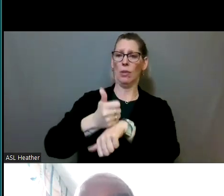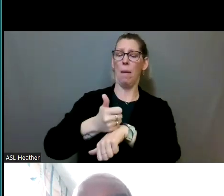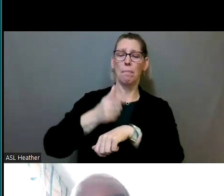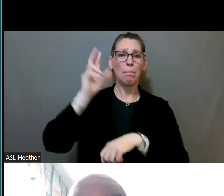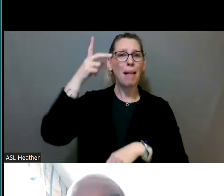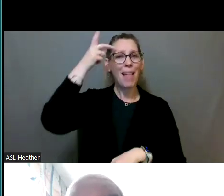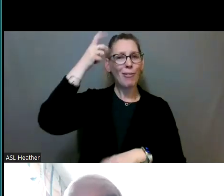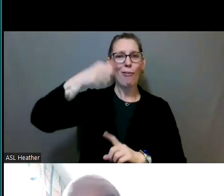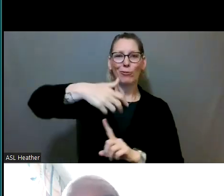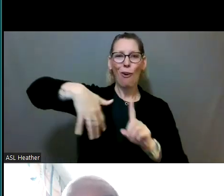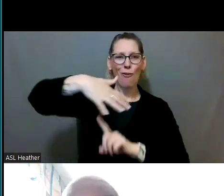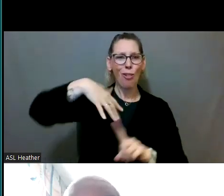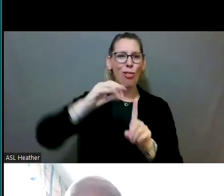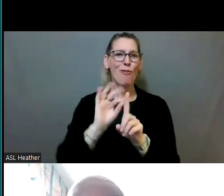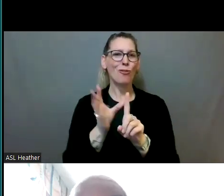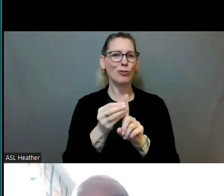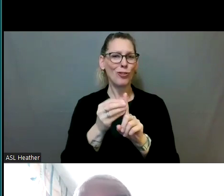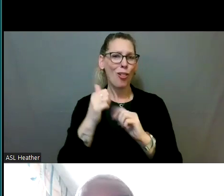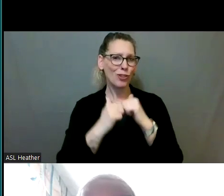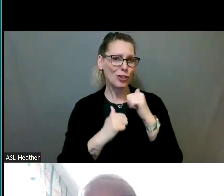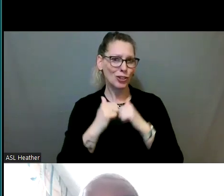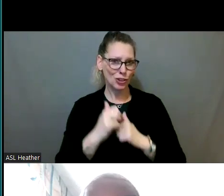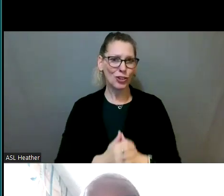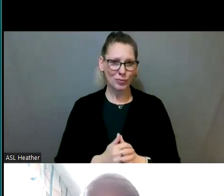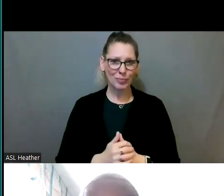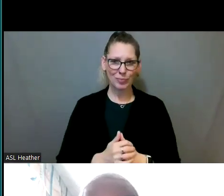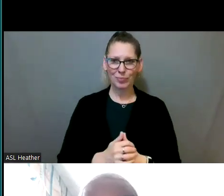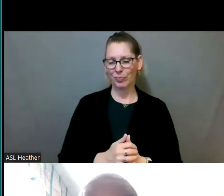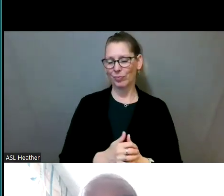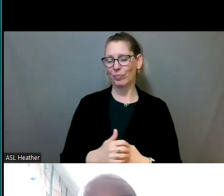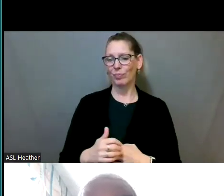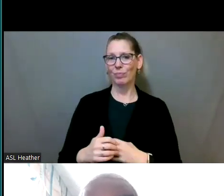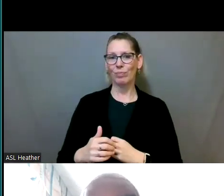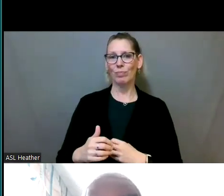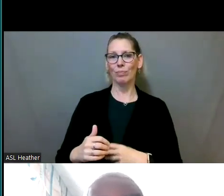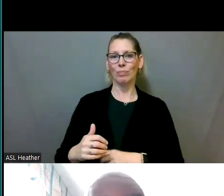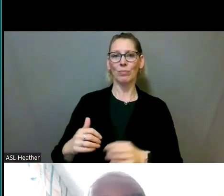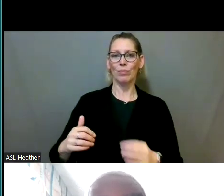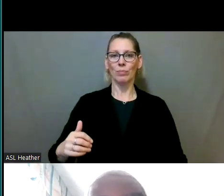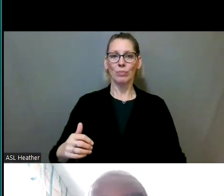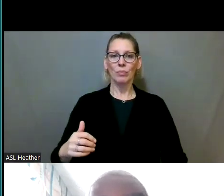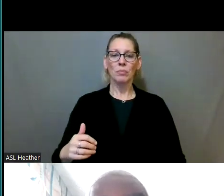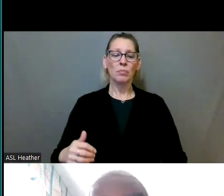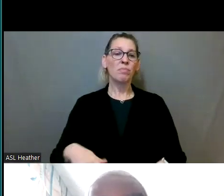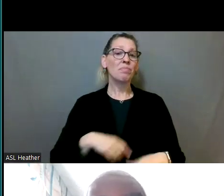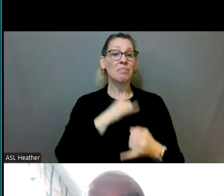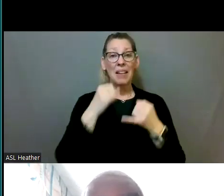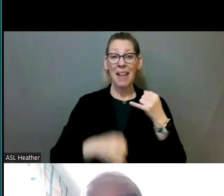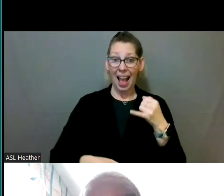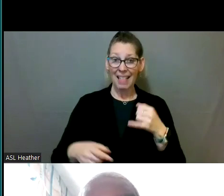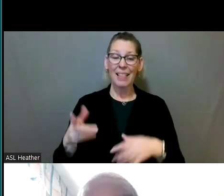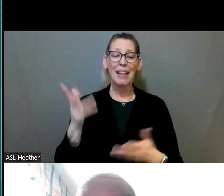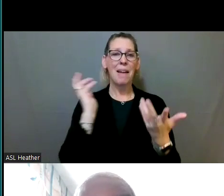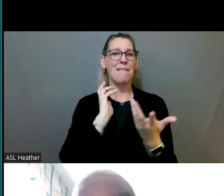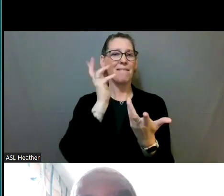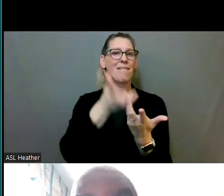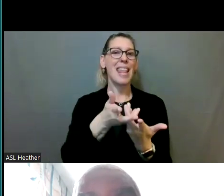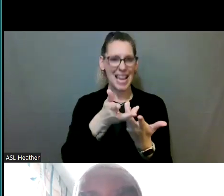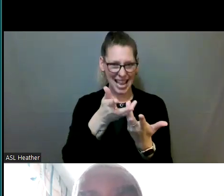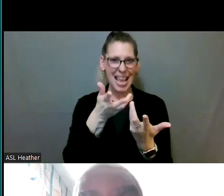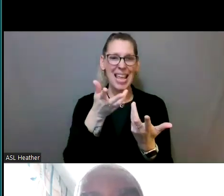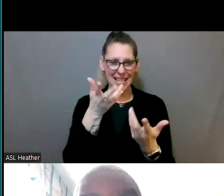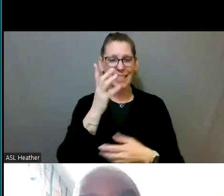social, and cultural structures; and finally fitting in is about assessing a